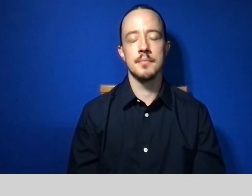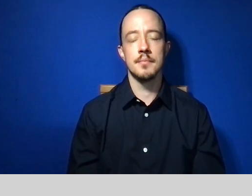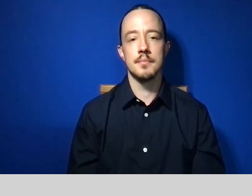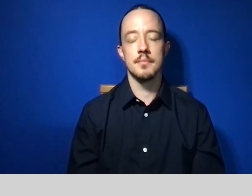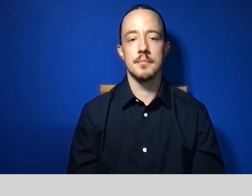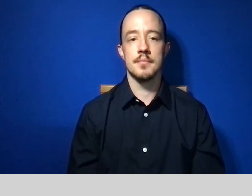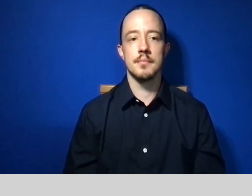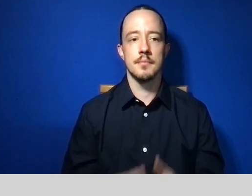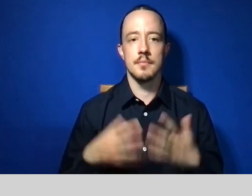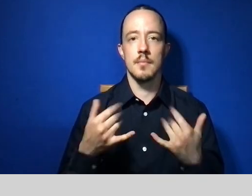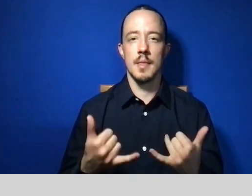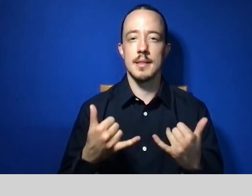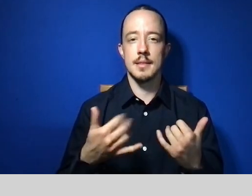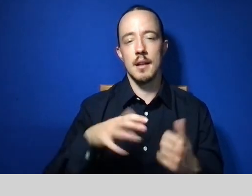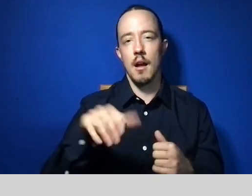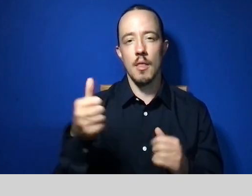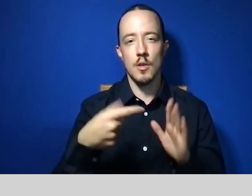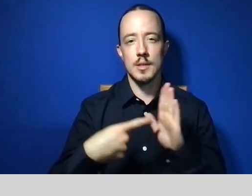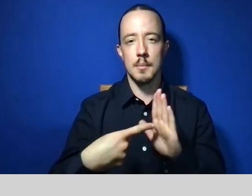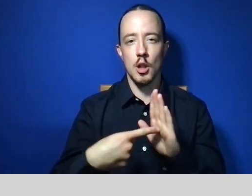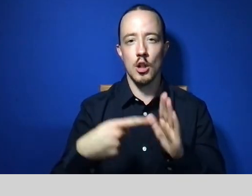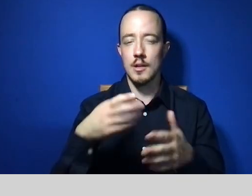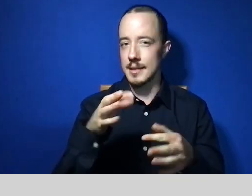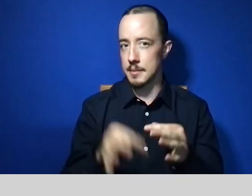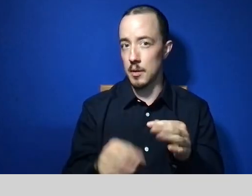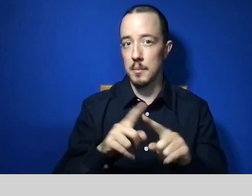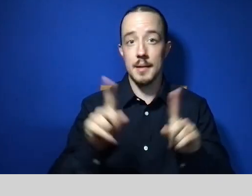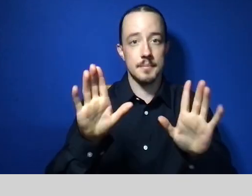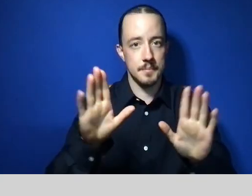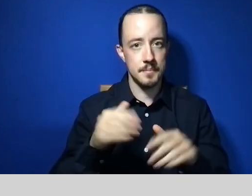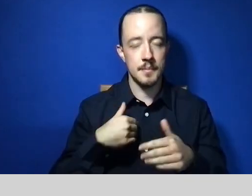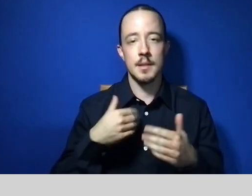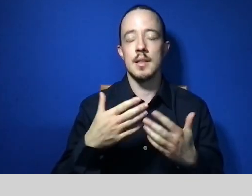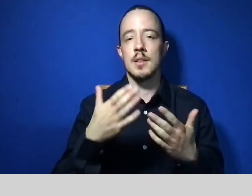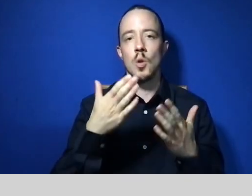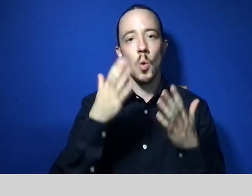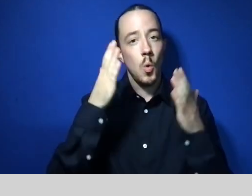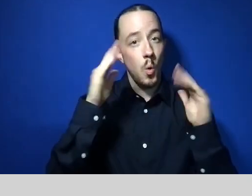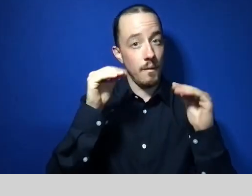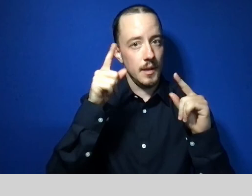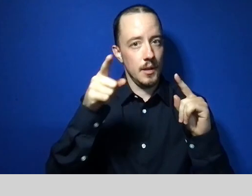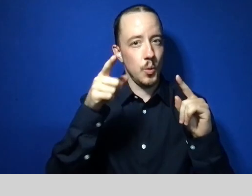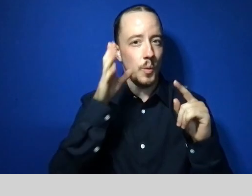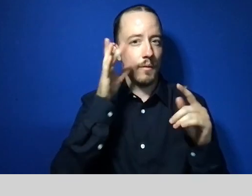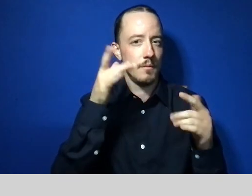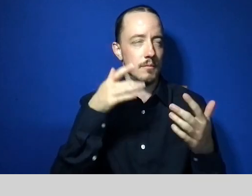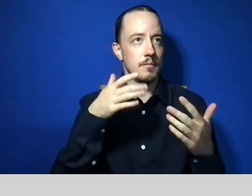This was a relatively simple example, but hopefully it demonstrates how useful testing can be.